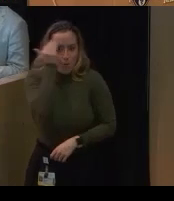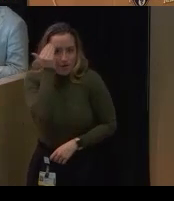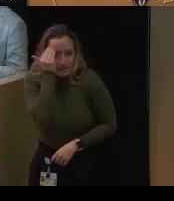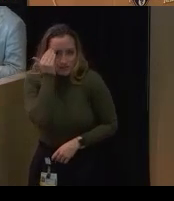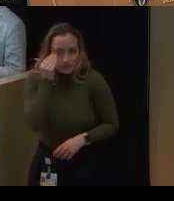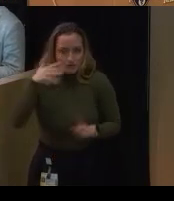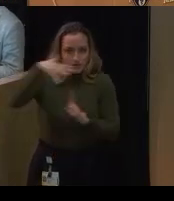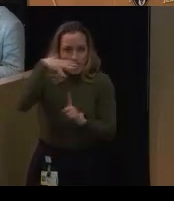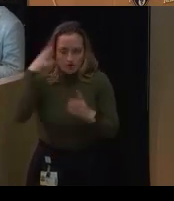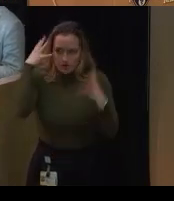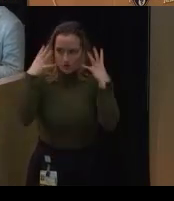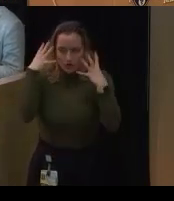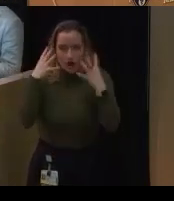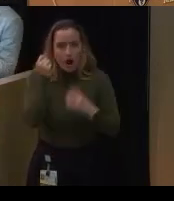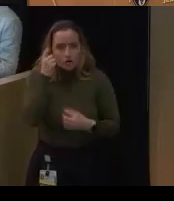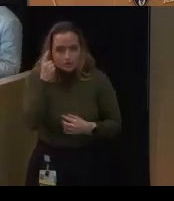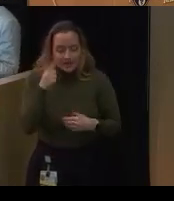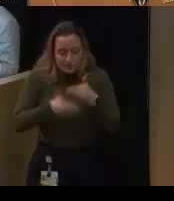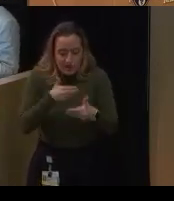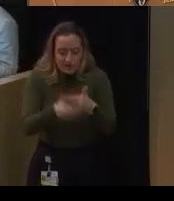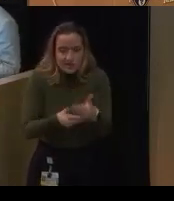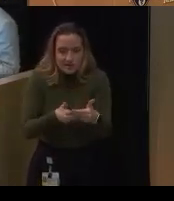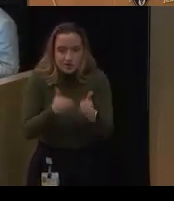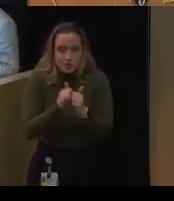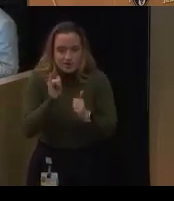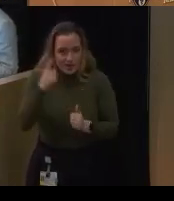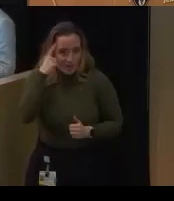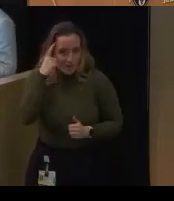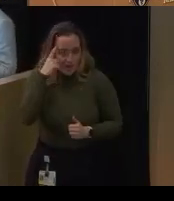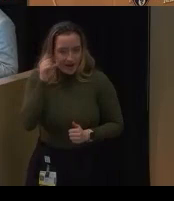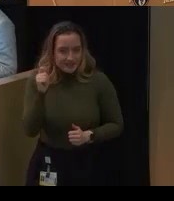control important processes associated with those brain states that are being directly